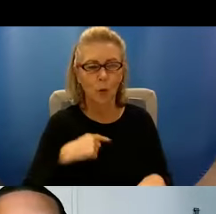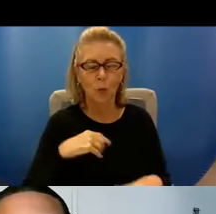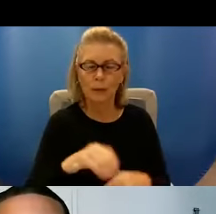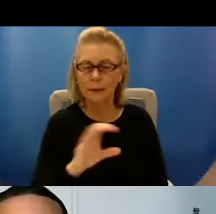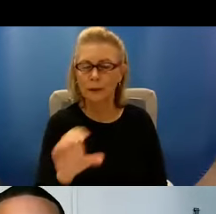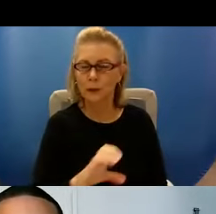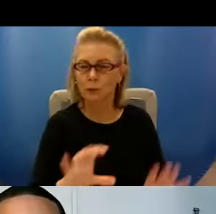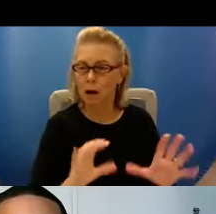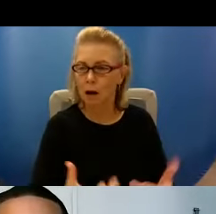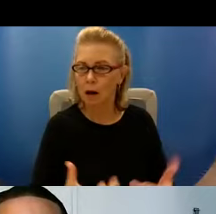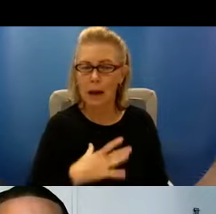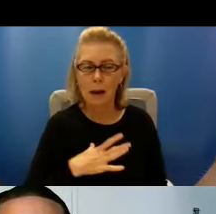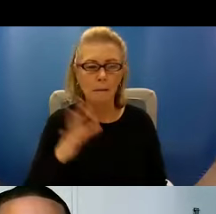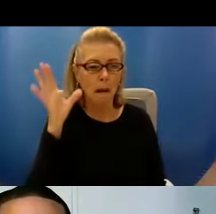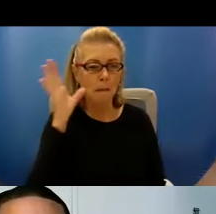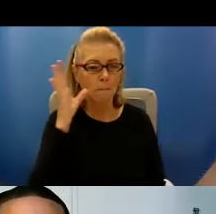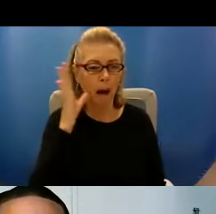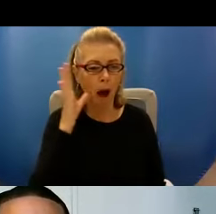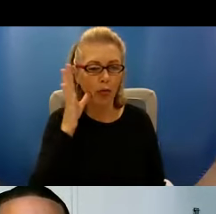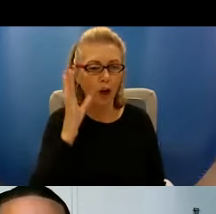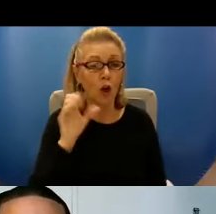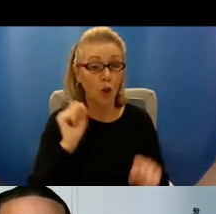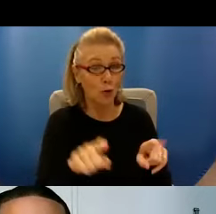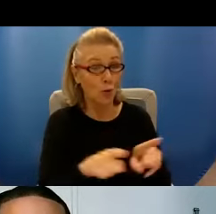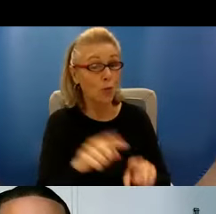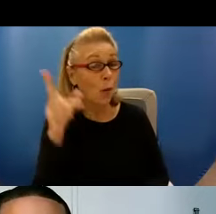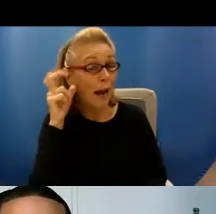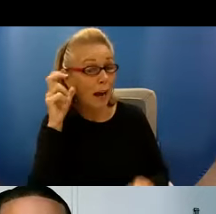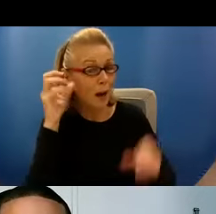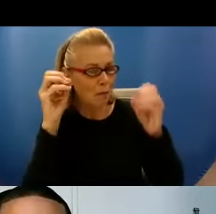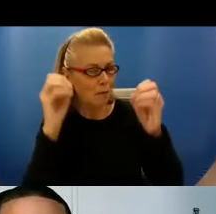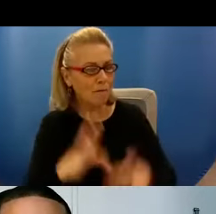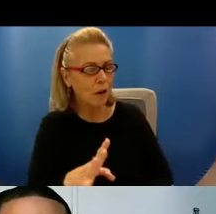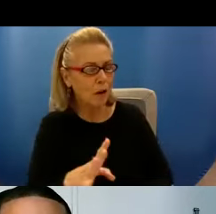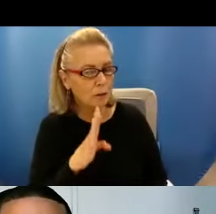my mother would also hear the professor talking and she definitely took some things